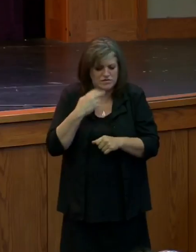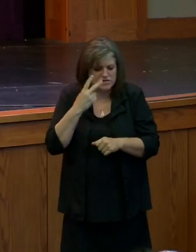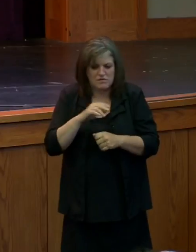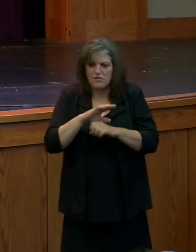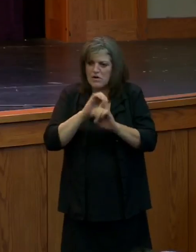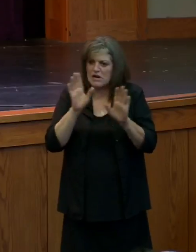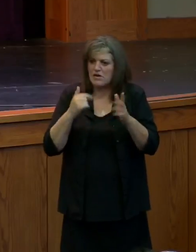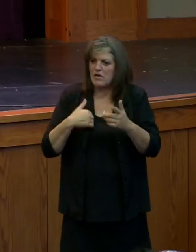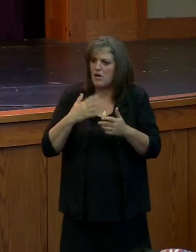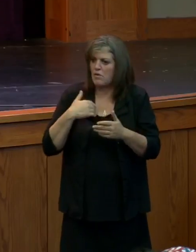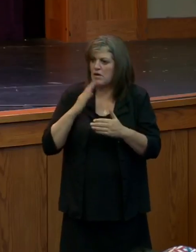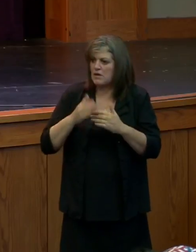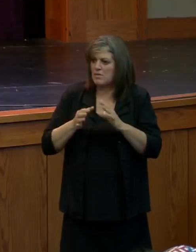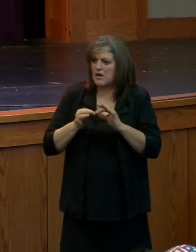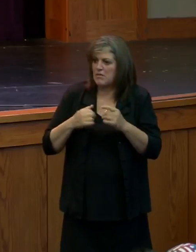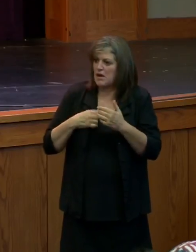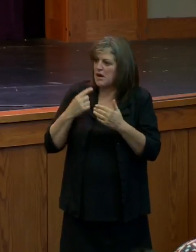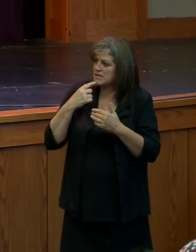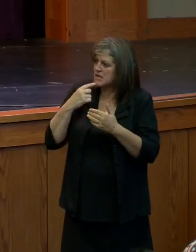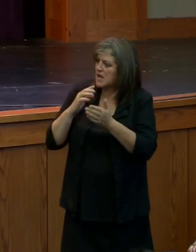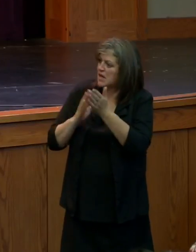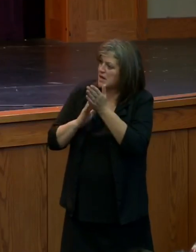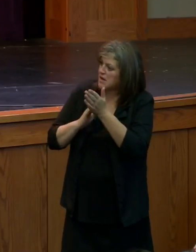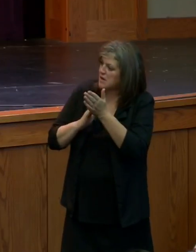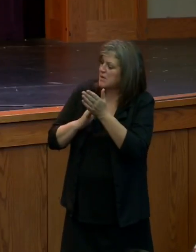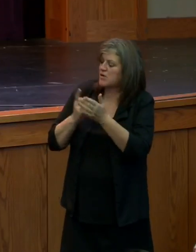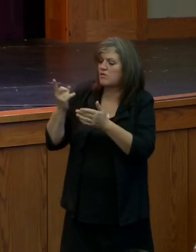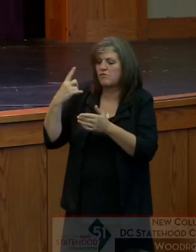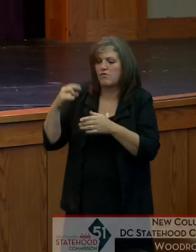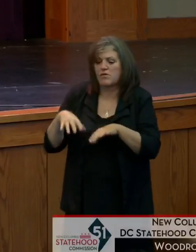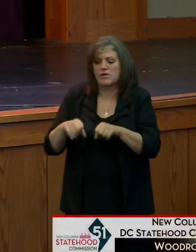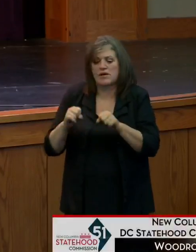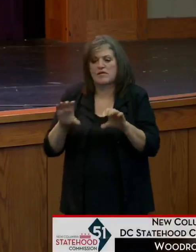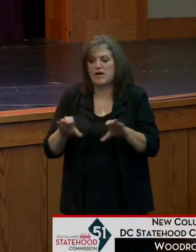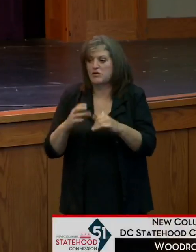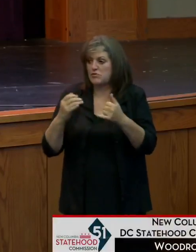THAT I WILL END BY SAYING AGAIN I COMMEND YOU BY MAKING THIS ACTION NOW.